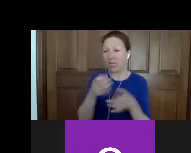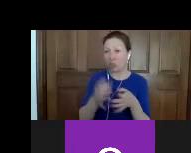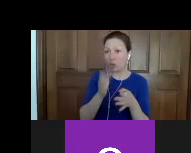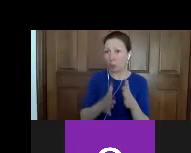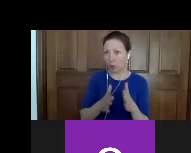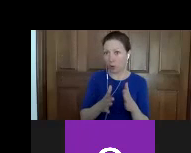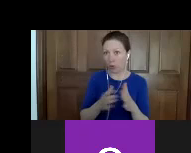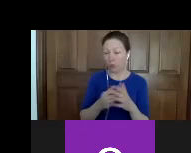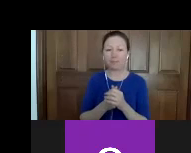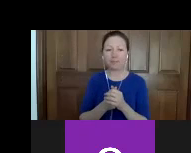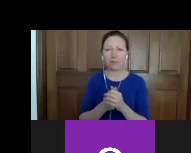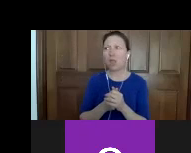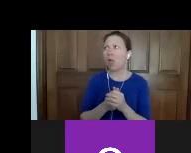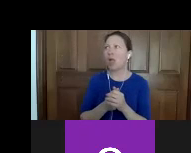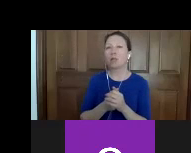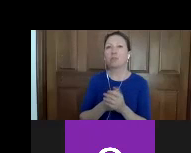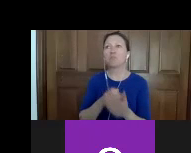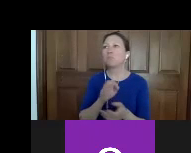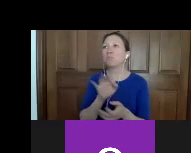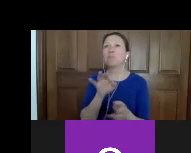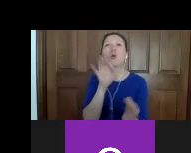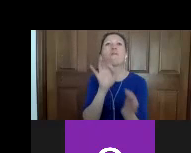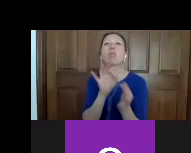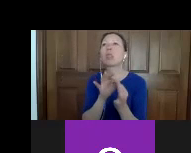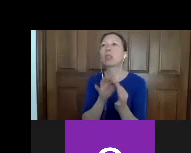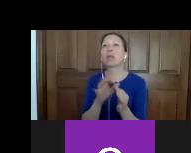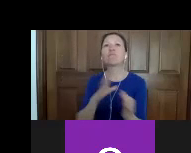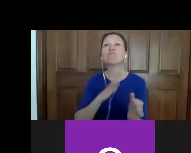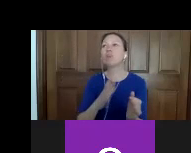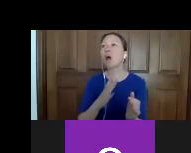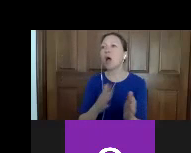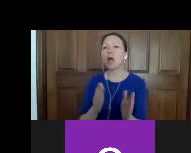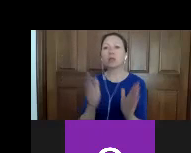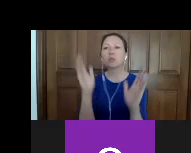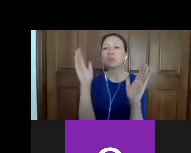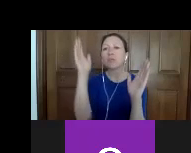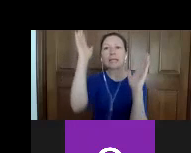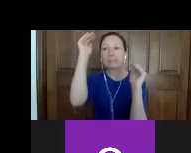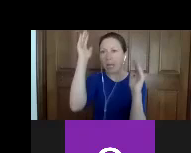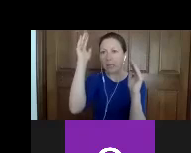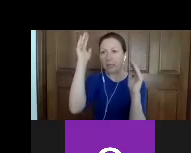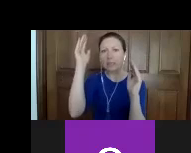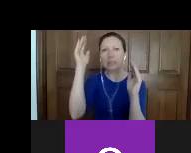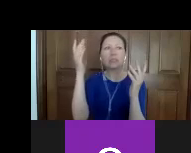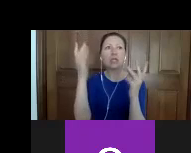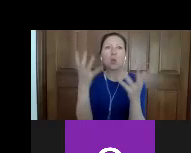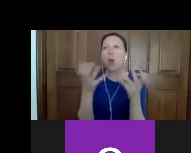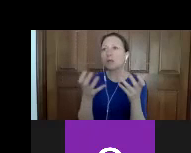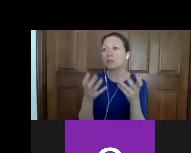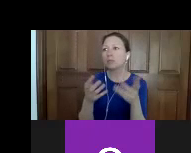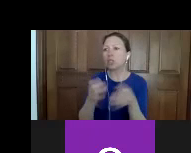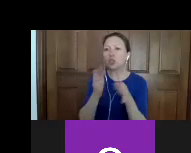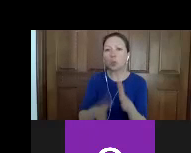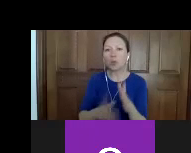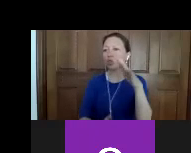to expect an interpreter to be available at or at major meetings, at job interviews, at